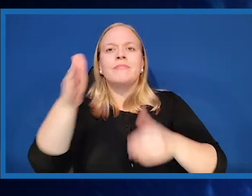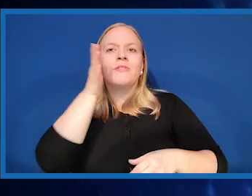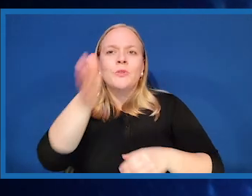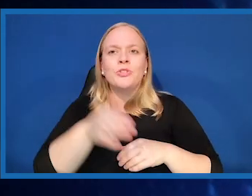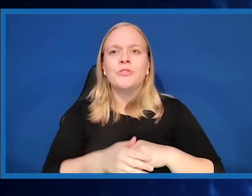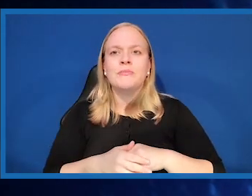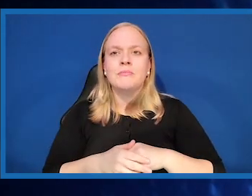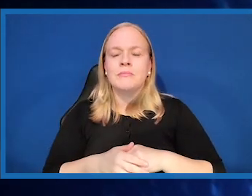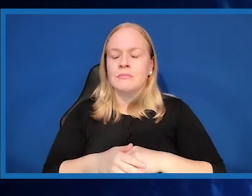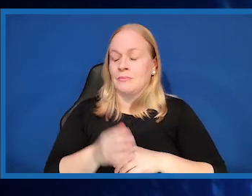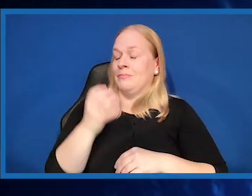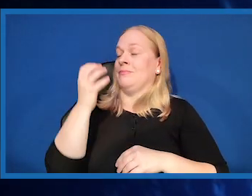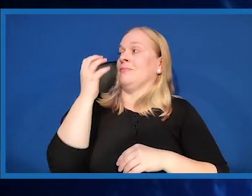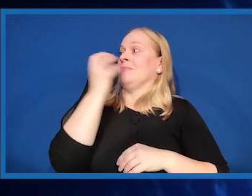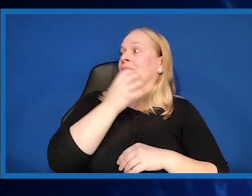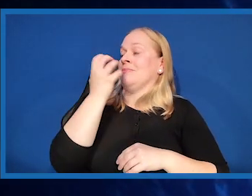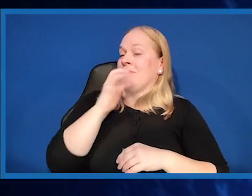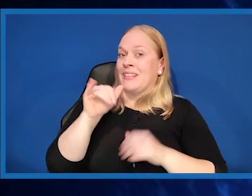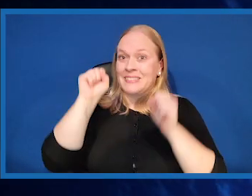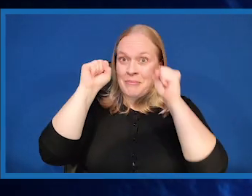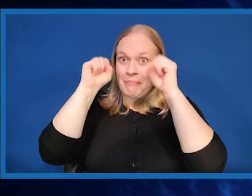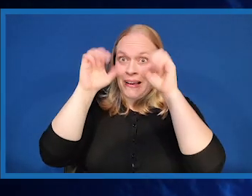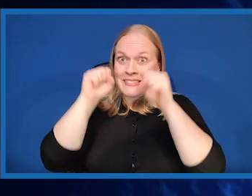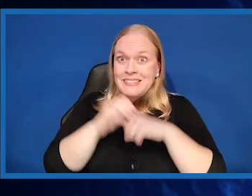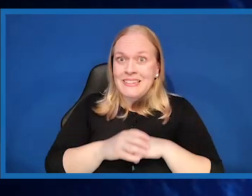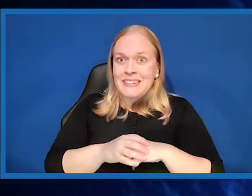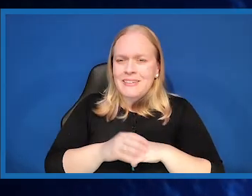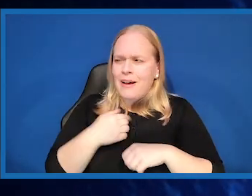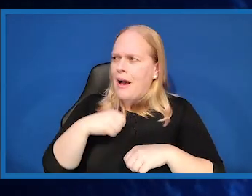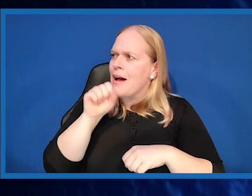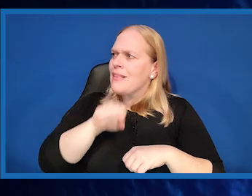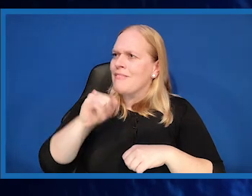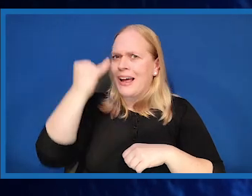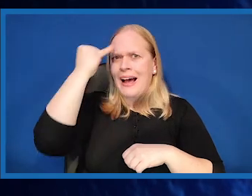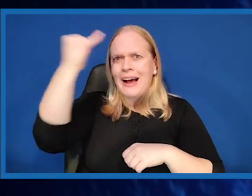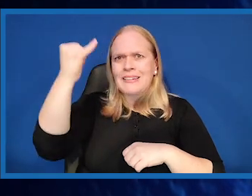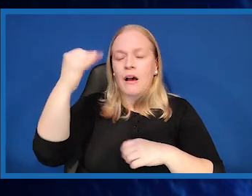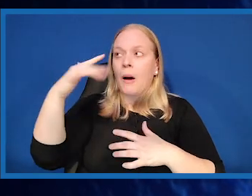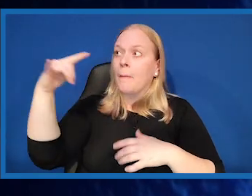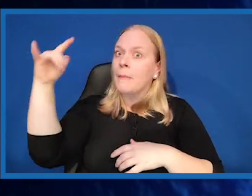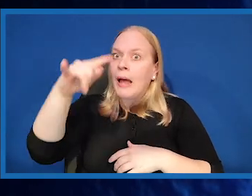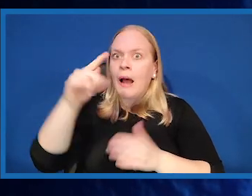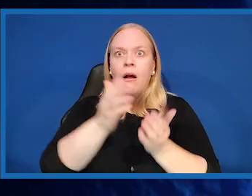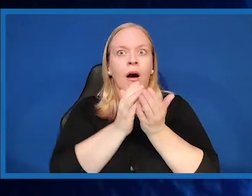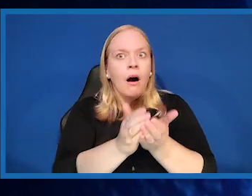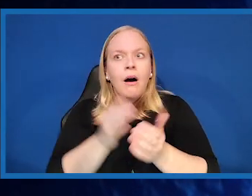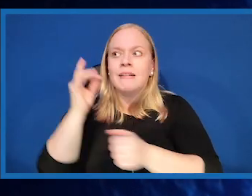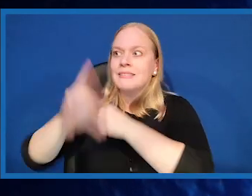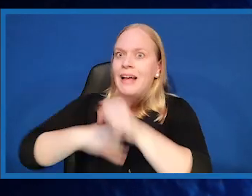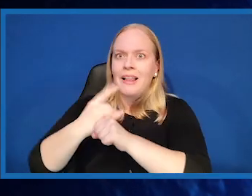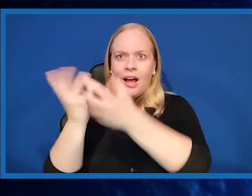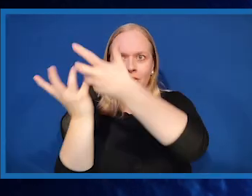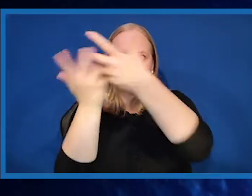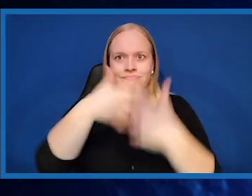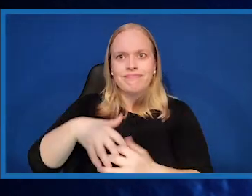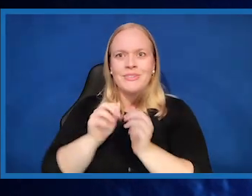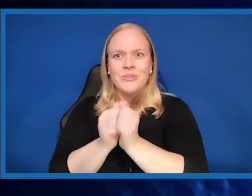WOW, THAT'S AMAZING. I LOVE THAT-THAT VISION OF SEEING, YOU KNOW, PLANES IN THE SKY, SATELLITES, BOATS ON THE WATER, EVERYTHING. YEAH, EVERYTHING